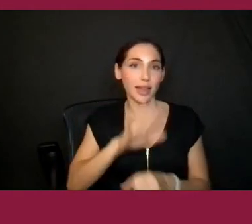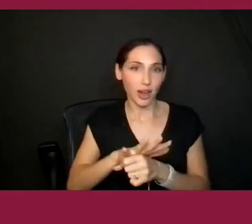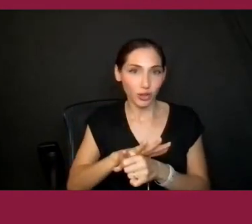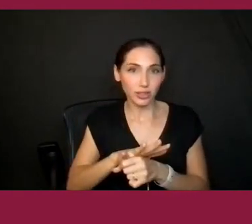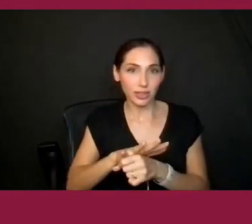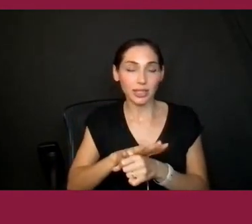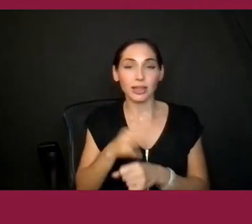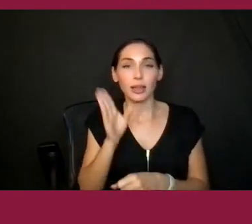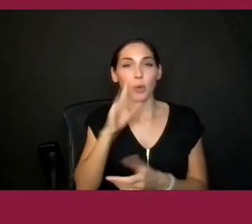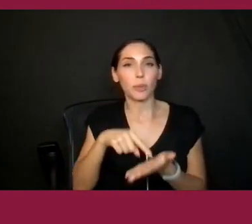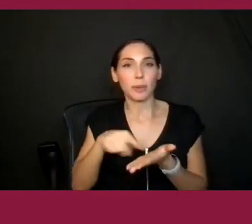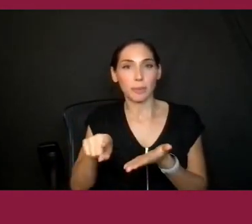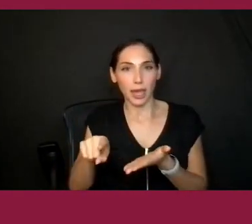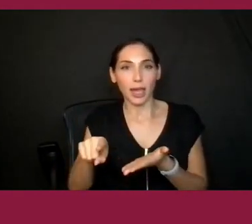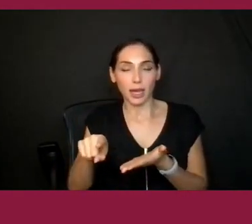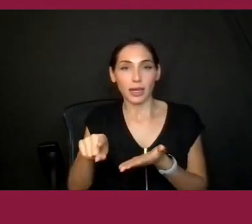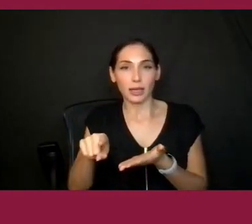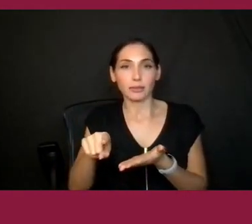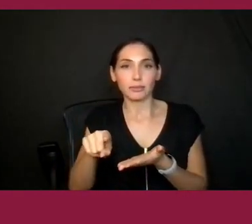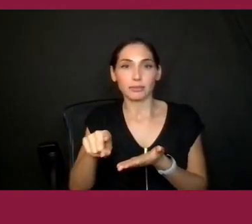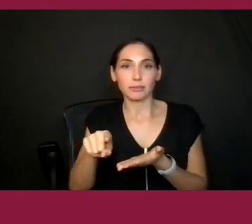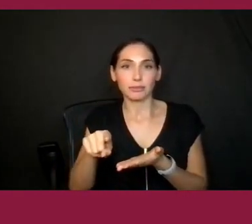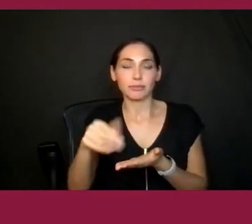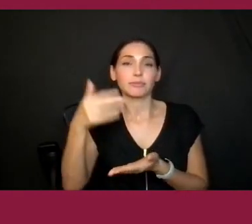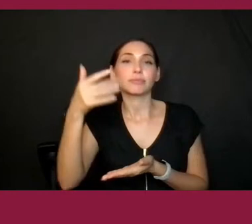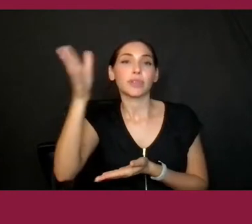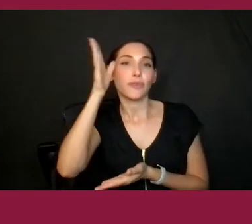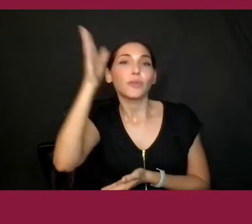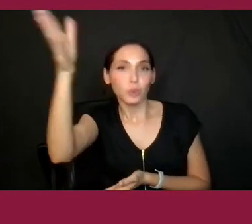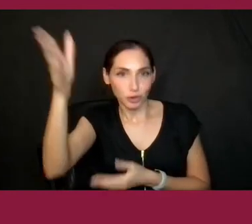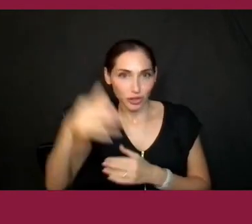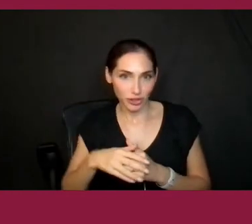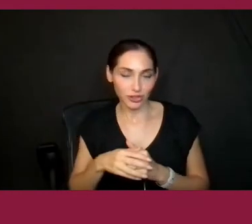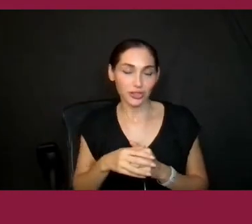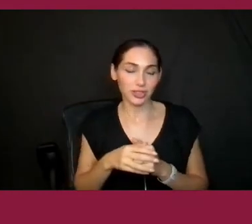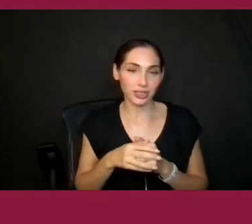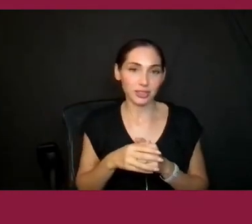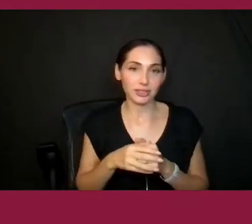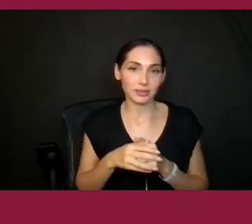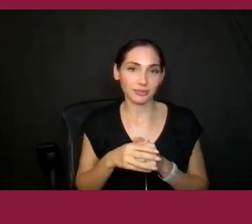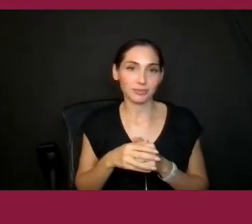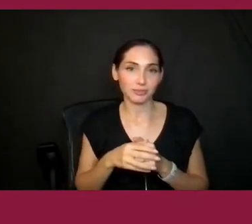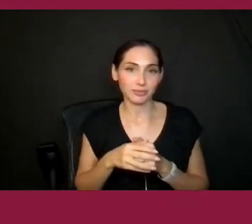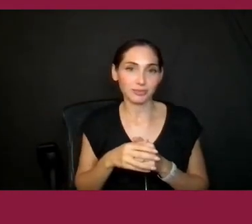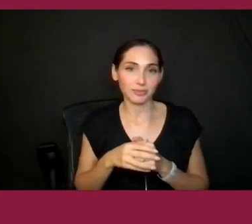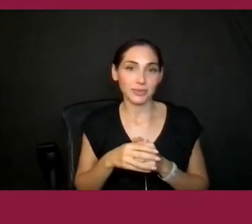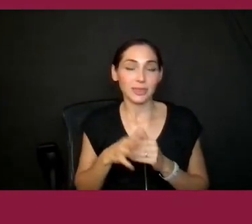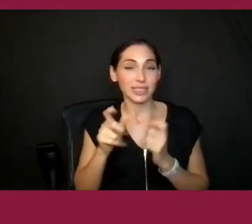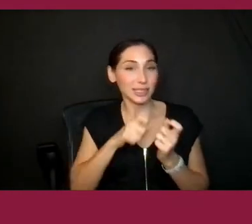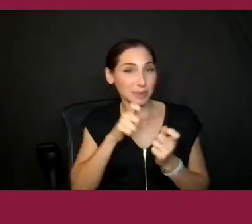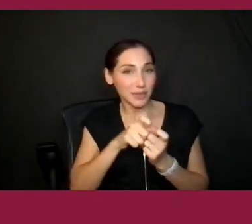be paid back in future years. Specifically for community